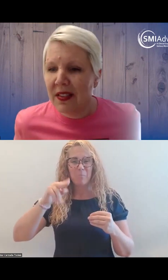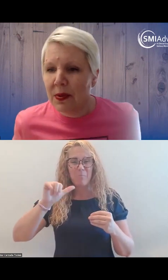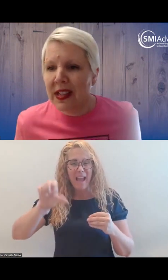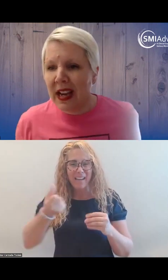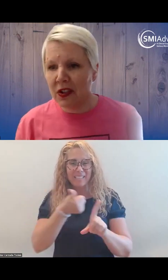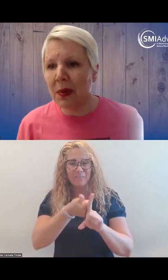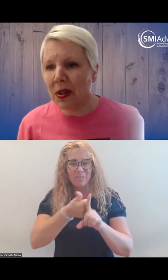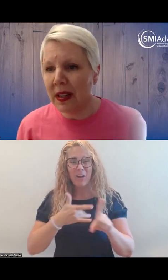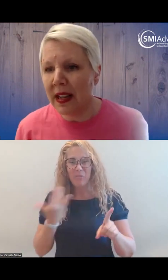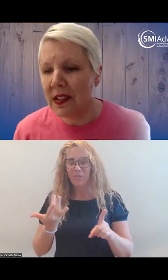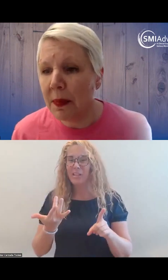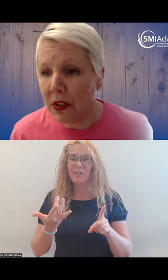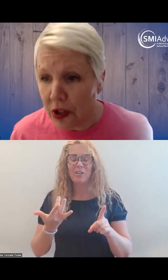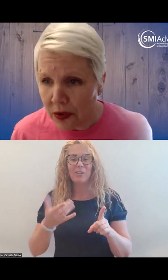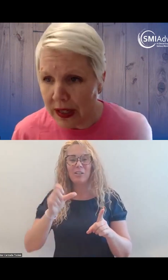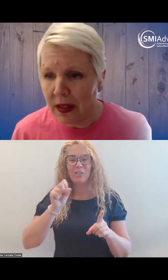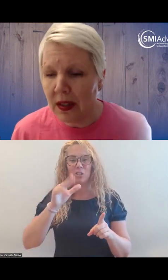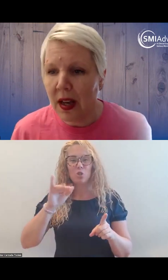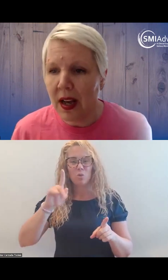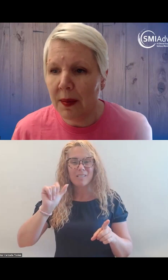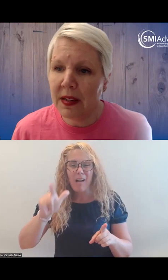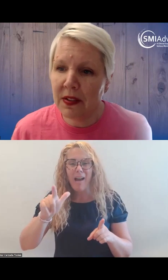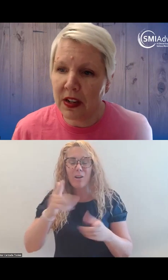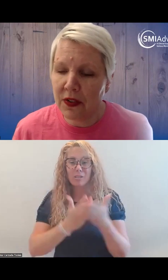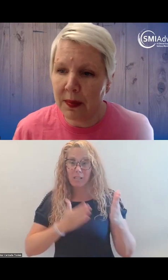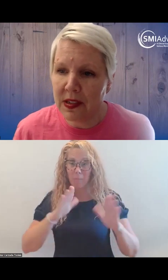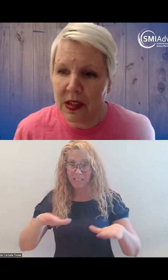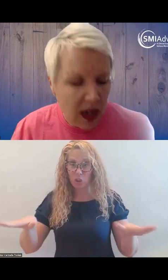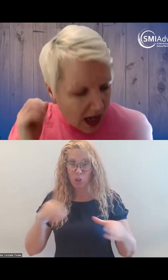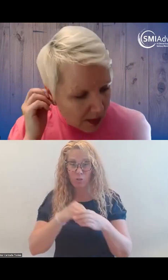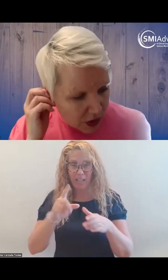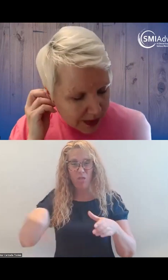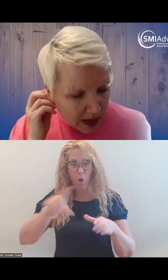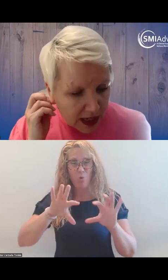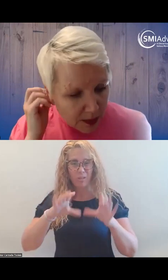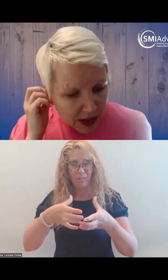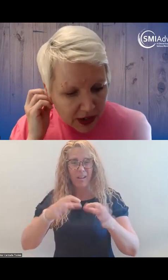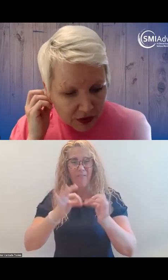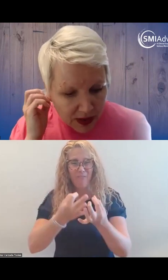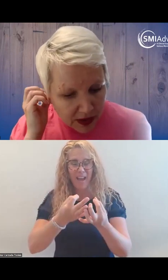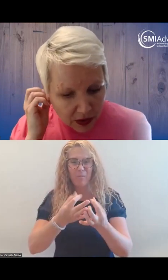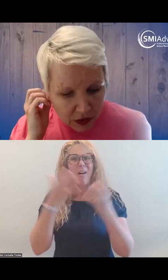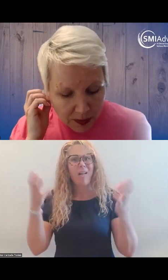THERE WAS THE EXTRA BURDEN THAT SOME OF THE CHILDREN IN SUCH FAMILIES WERE DOING A LOT OF COMMUNICATION FOR THE ADULTS WHO